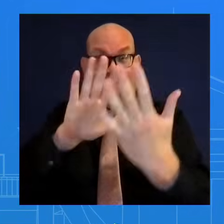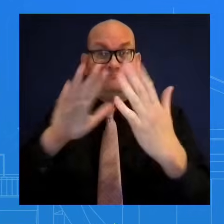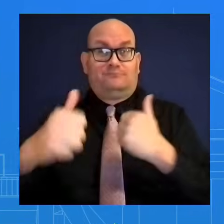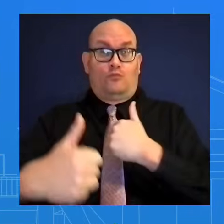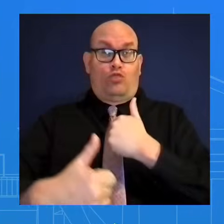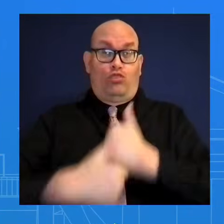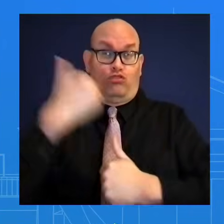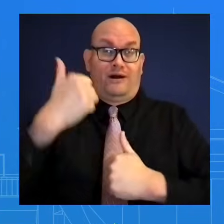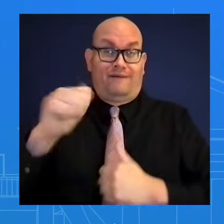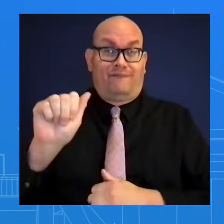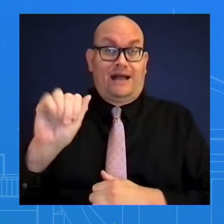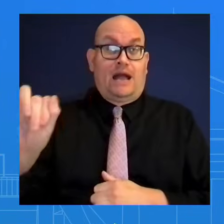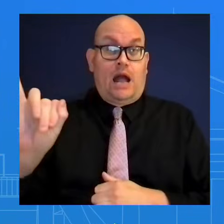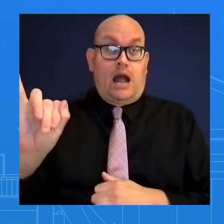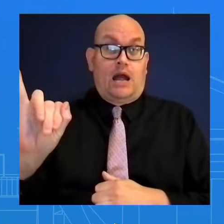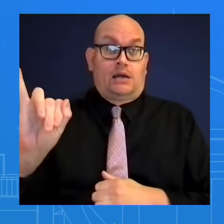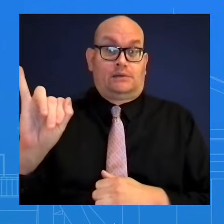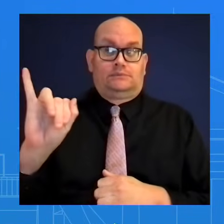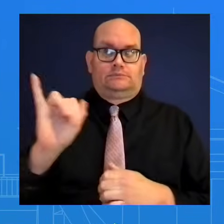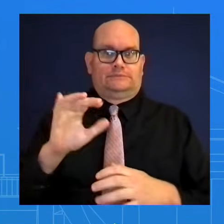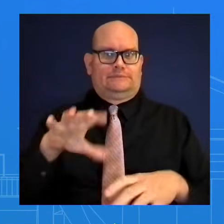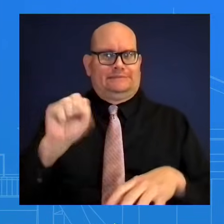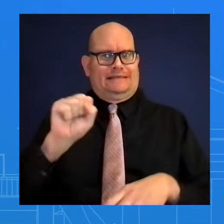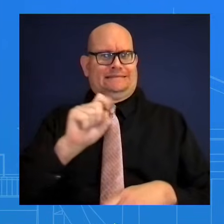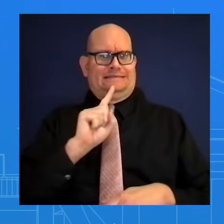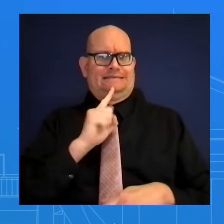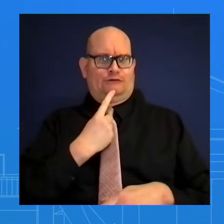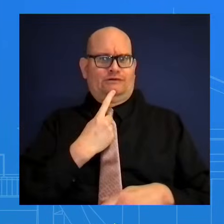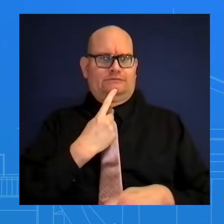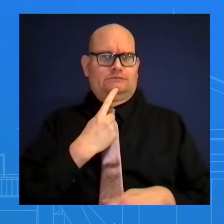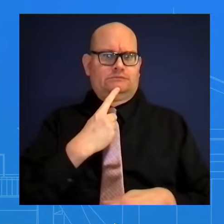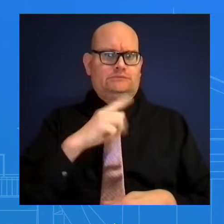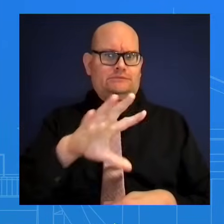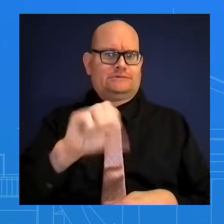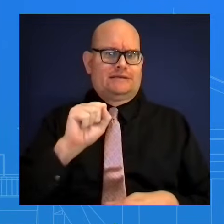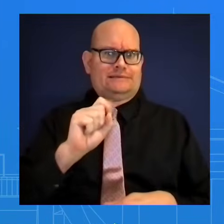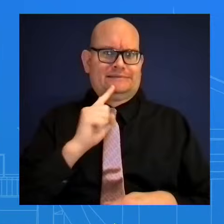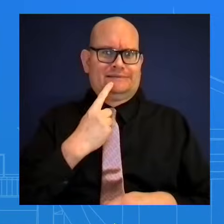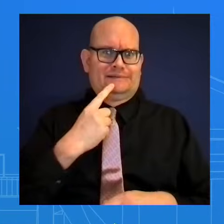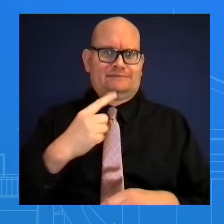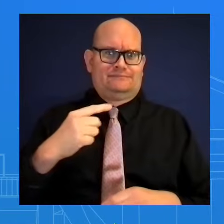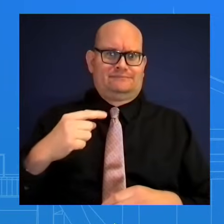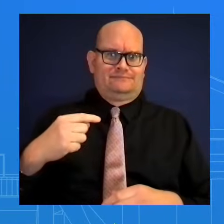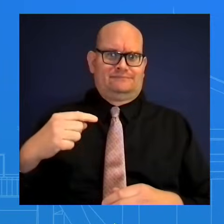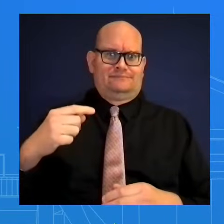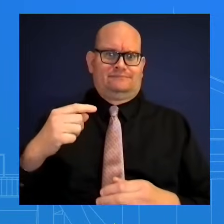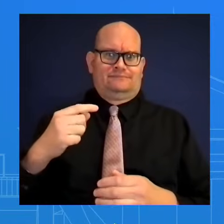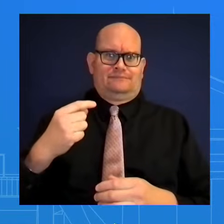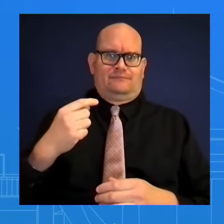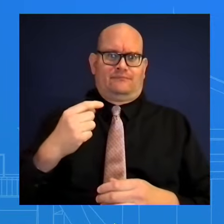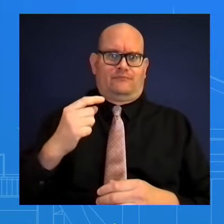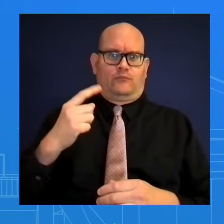The Press: Thanks, Karine. Perhaps we can have get the last question after me. Ms. Jean-Pierre: All right. The Press: And so -- Mr. Kirby: You just got rolled over. Ms. Jean-Pierre: I totally got rolled over.